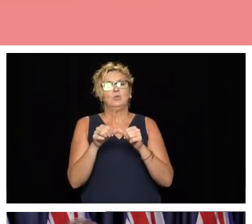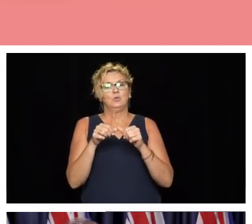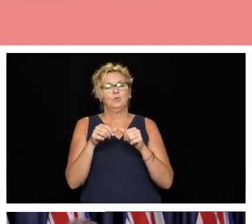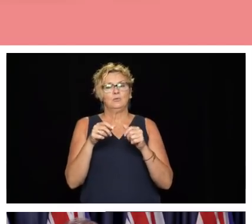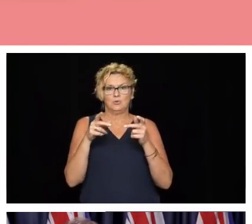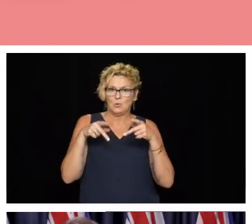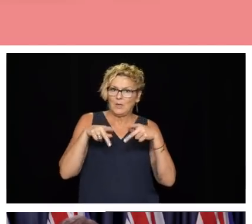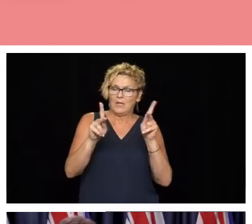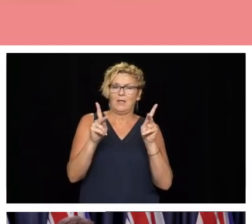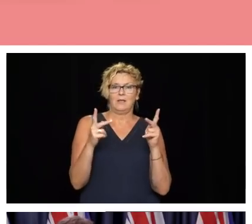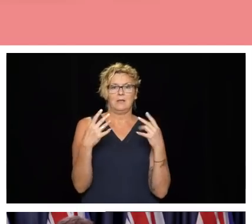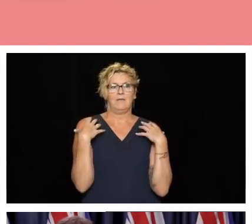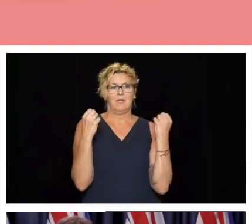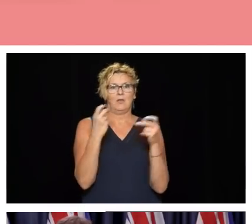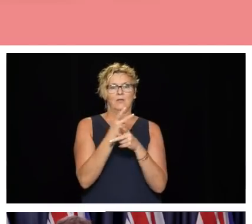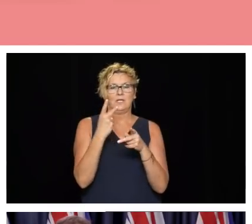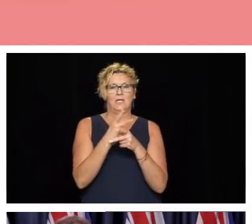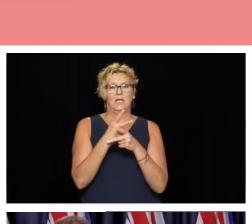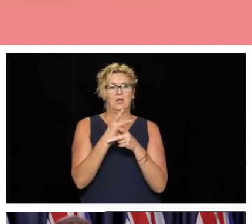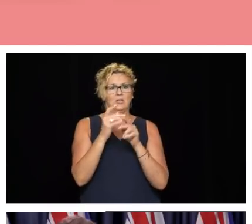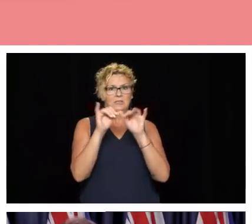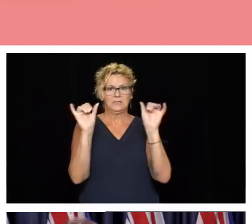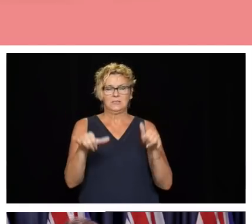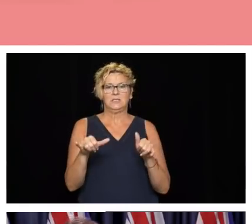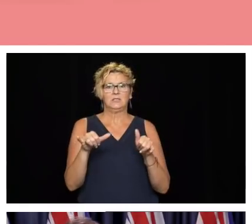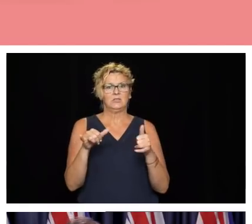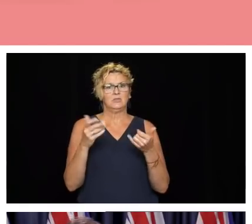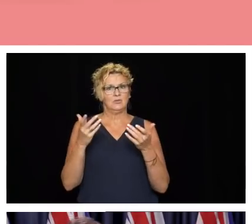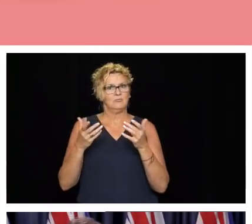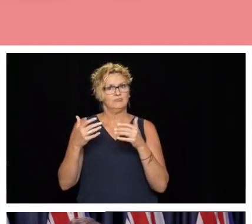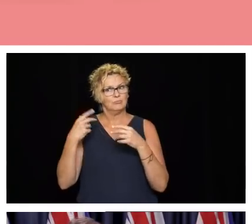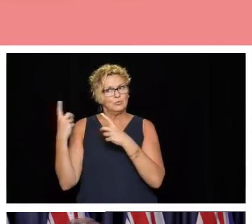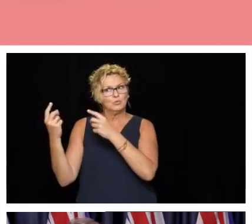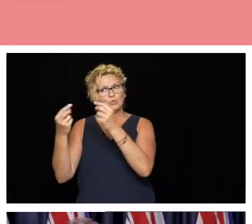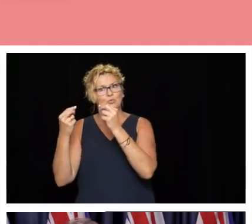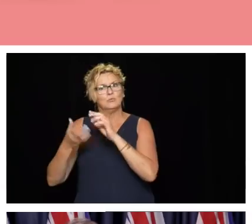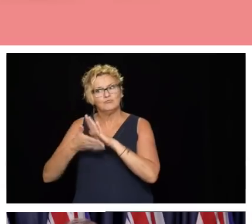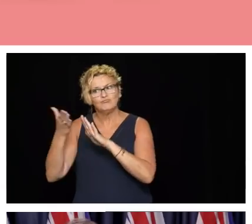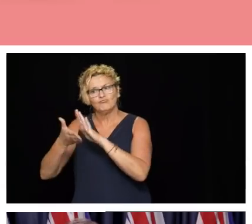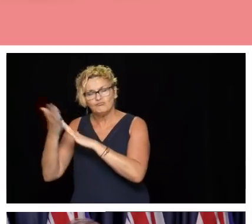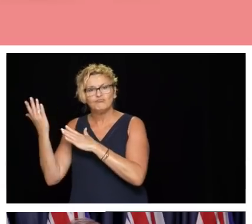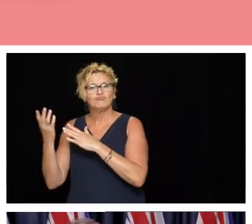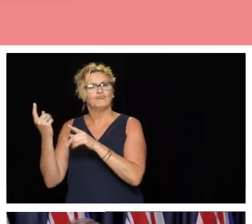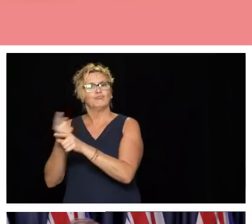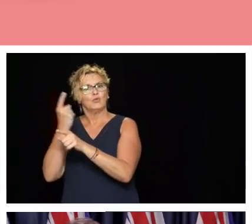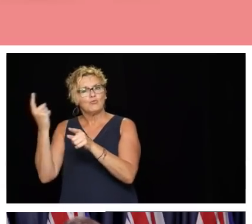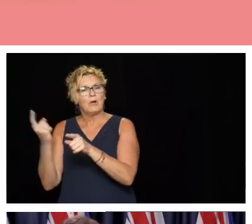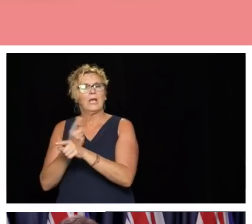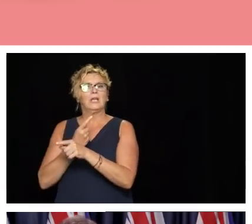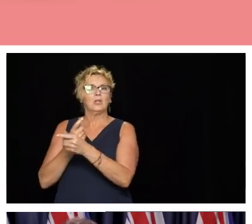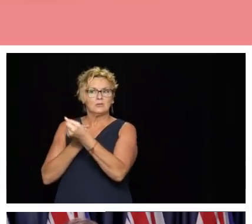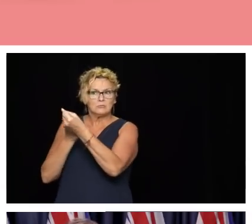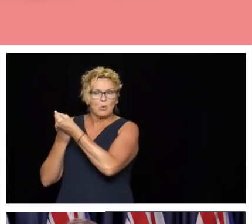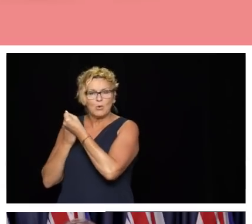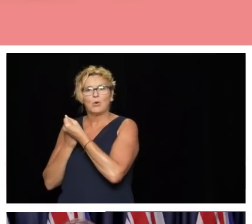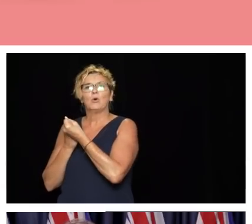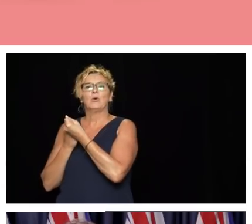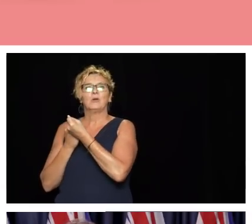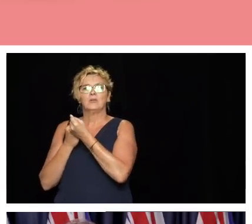learn again we did in March and only use the measures we need to use to ensure we can deal with COVID-19 and continue to allow the